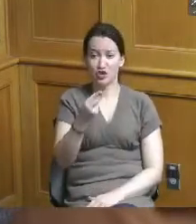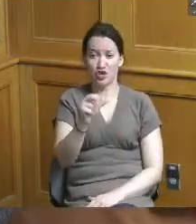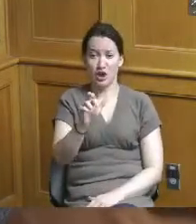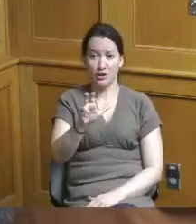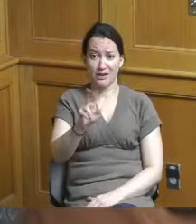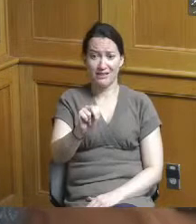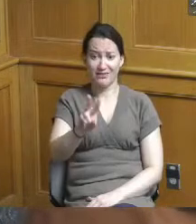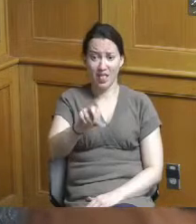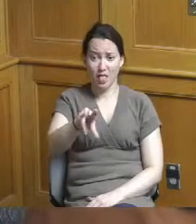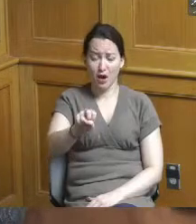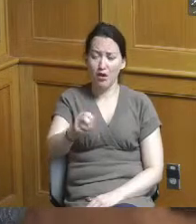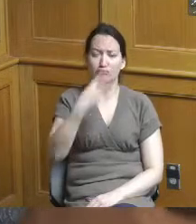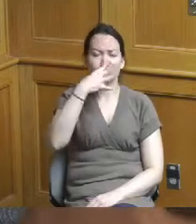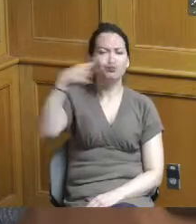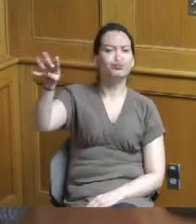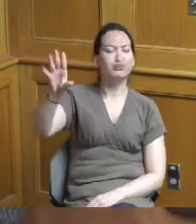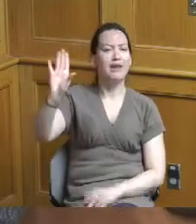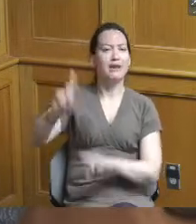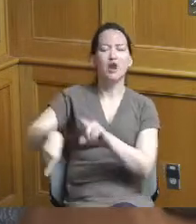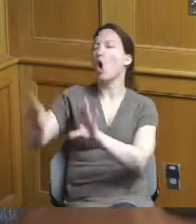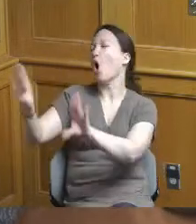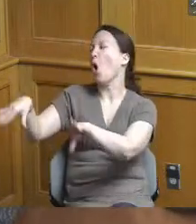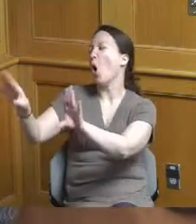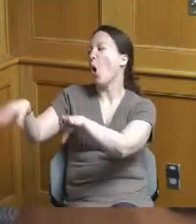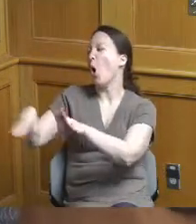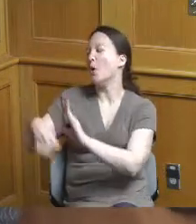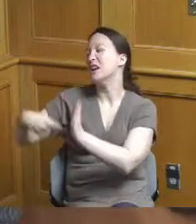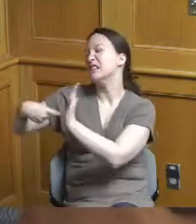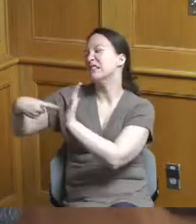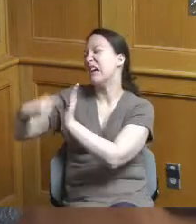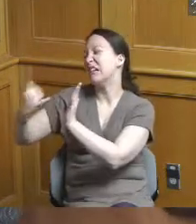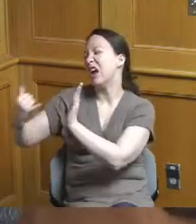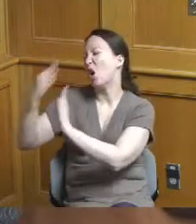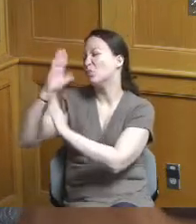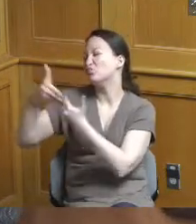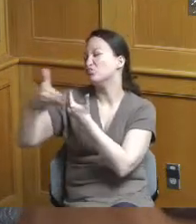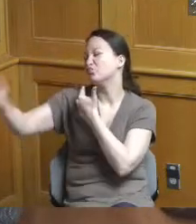can't just lock Sharonville into oh the debt you have now is the only debt you're going to have